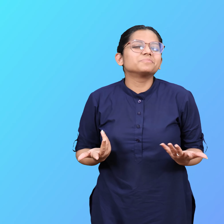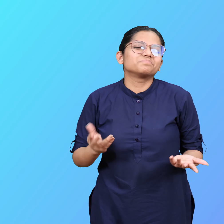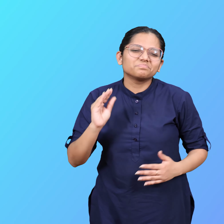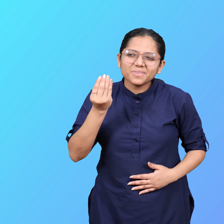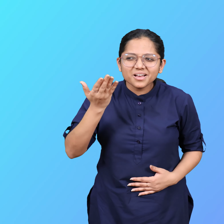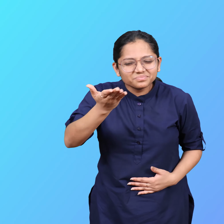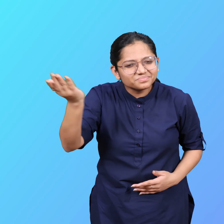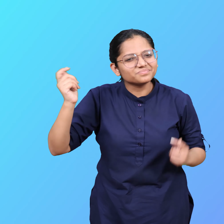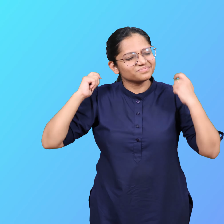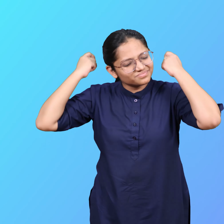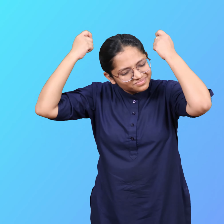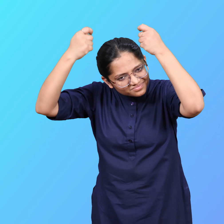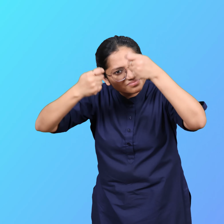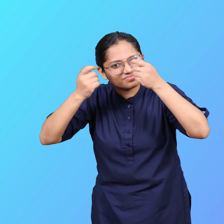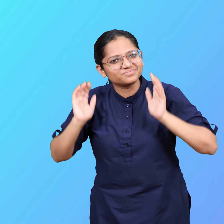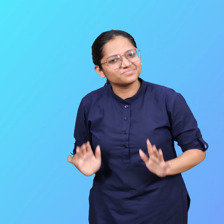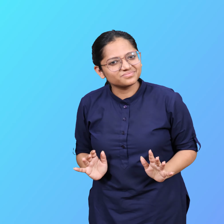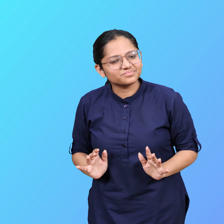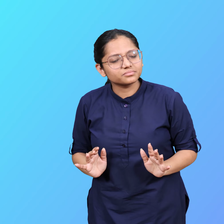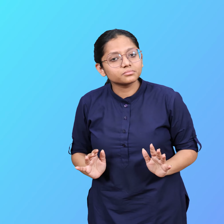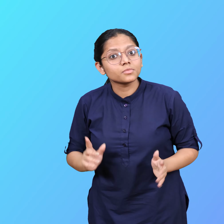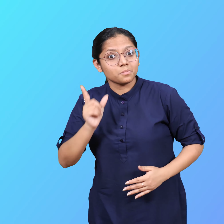So she should cover her head.